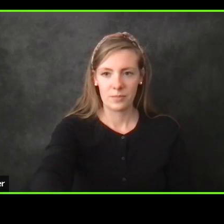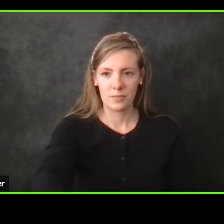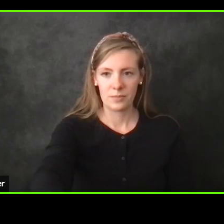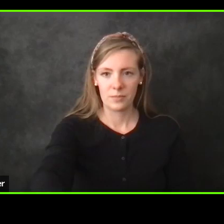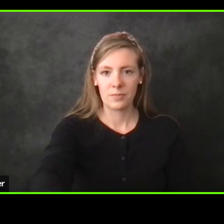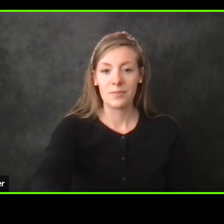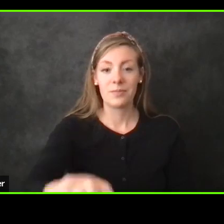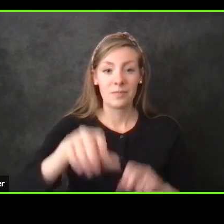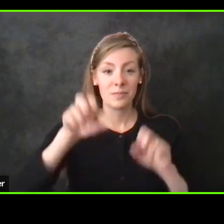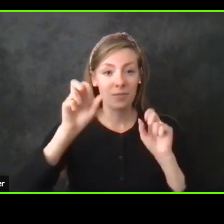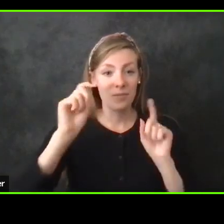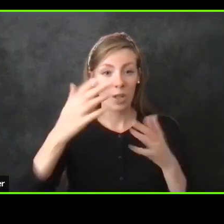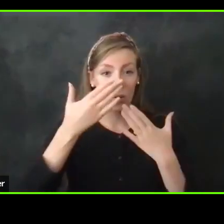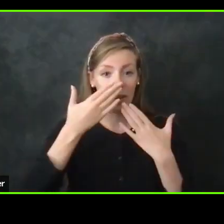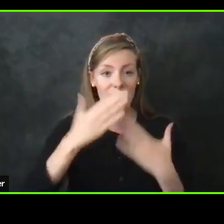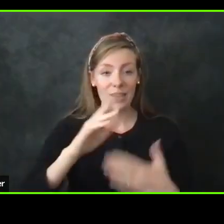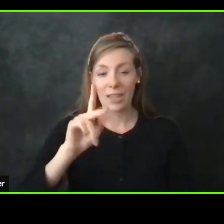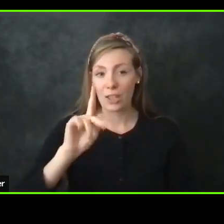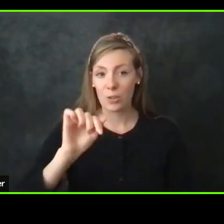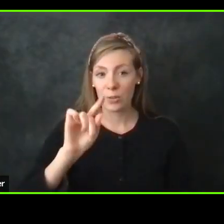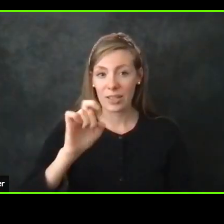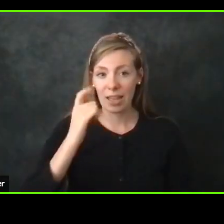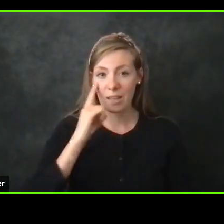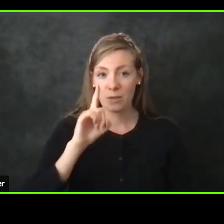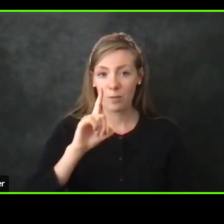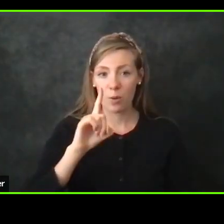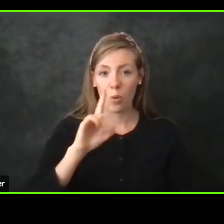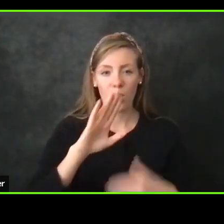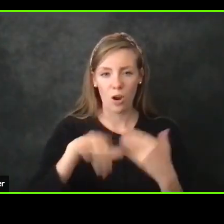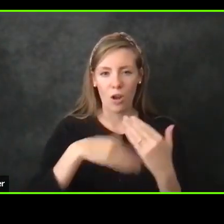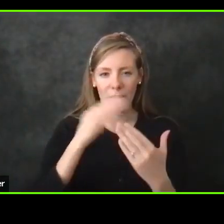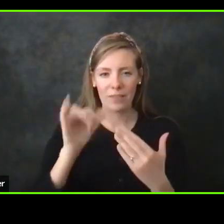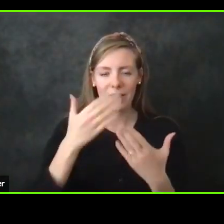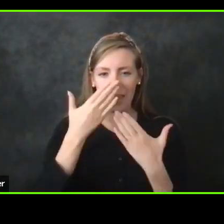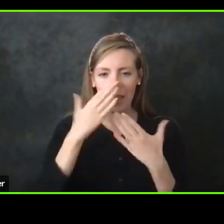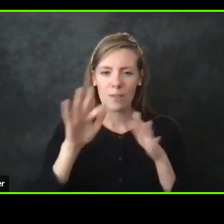Thank you, Kate, for all that. Thank you for walking us through all that important information.